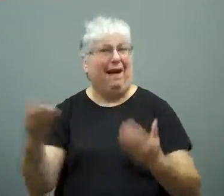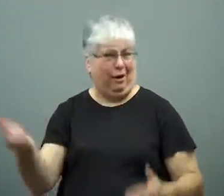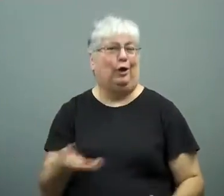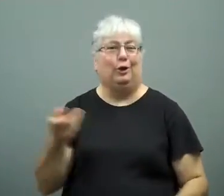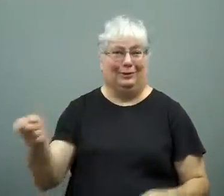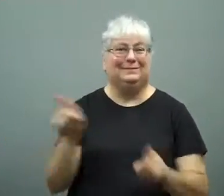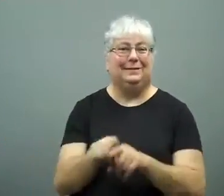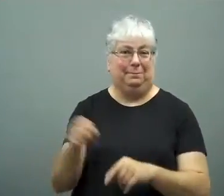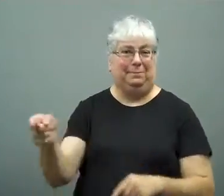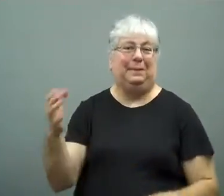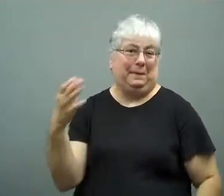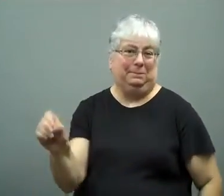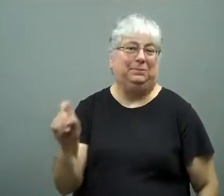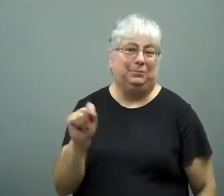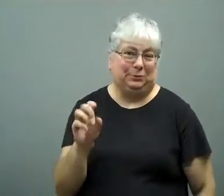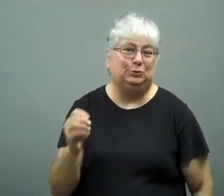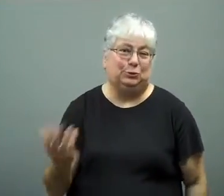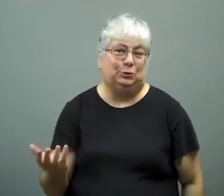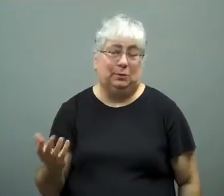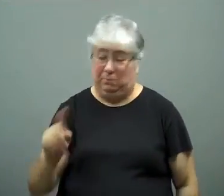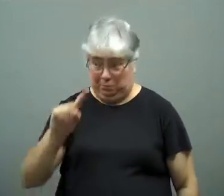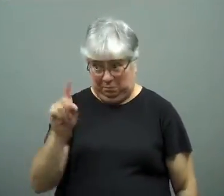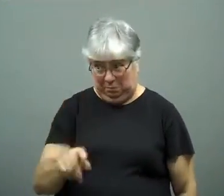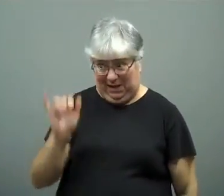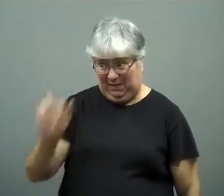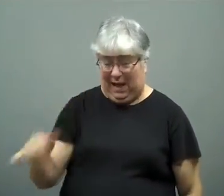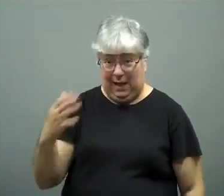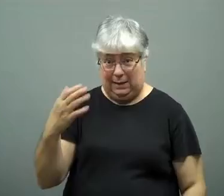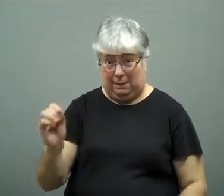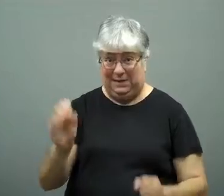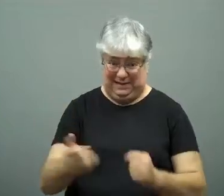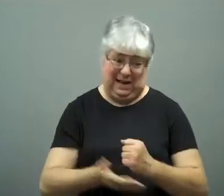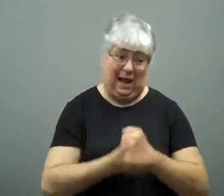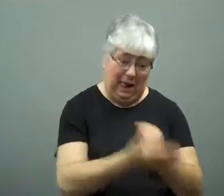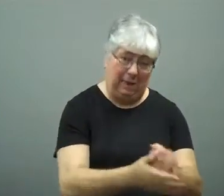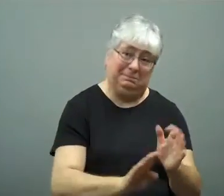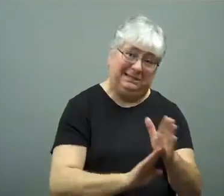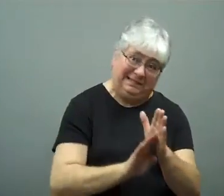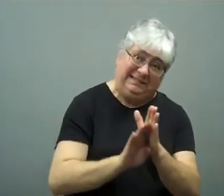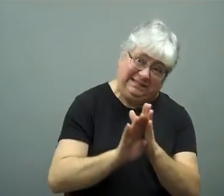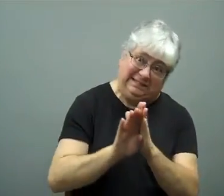have all hired this same company.